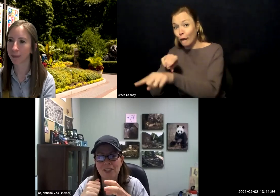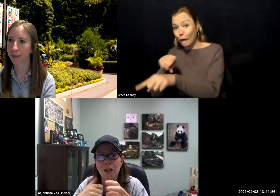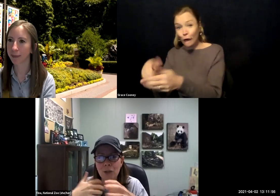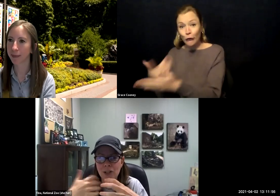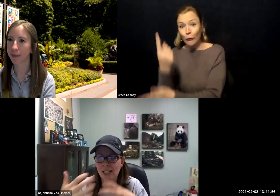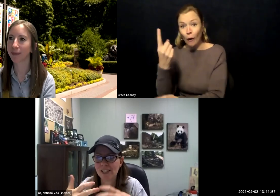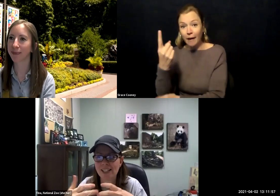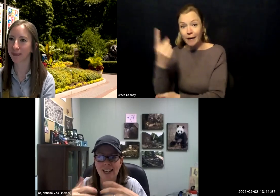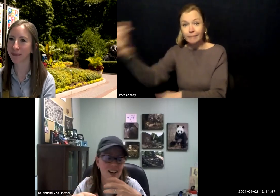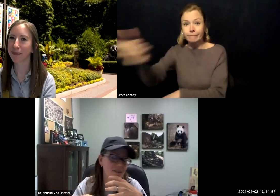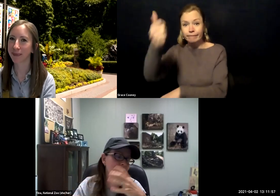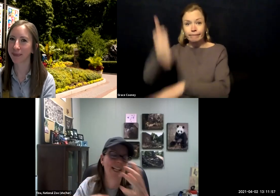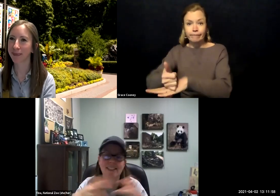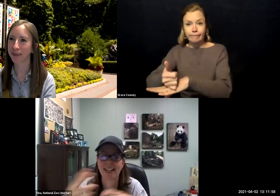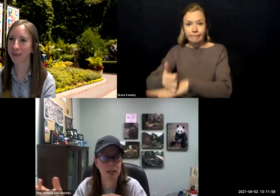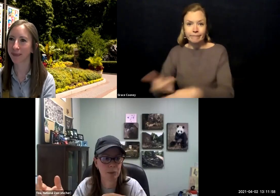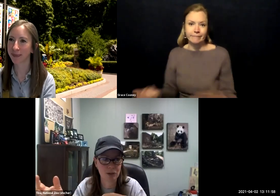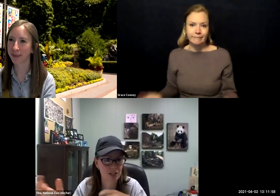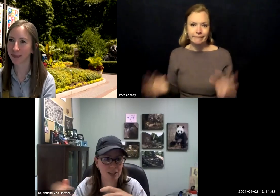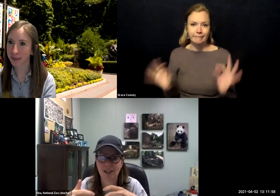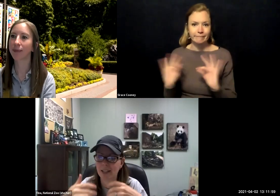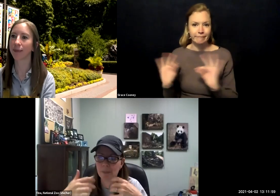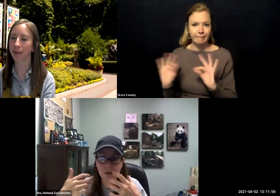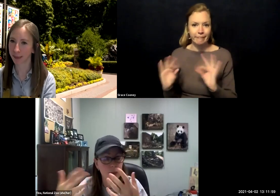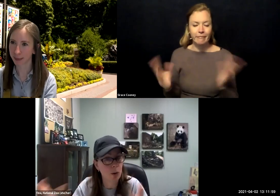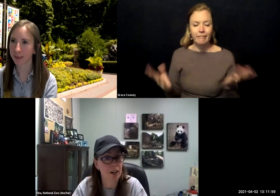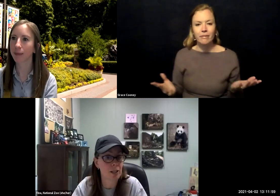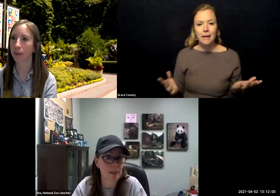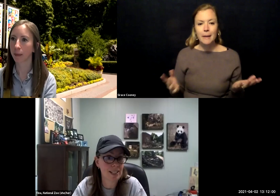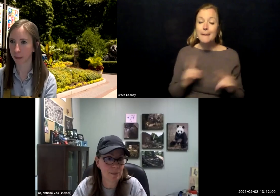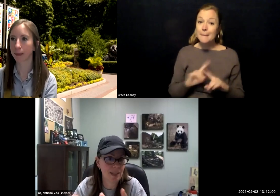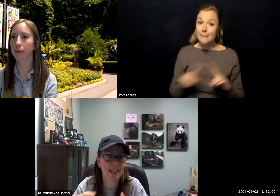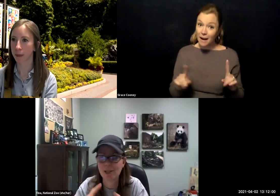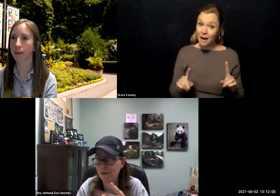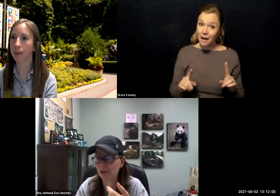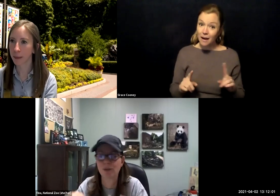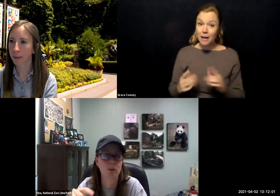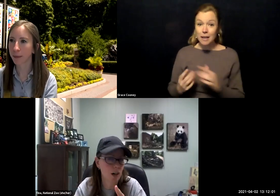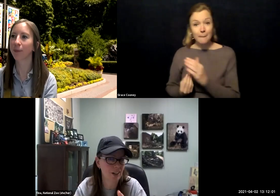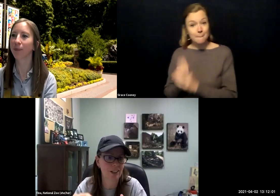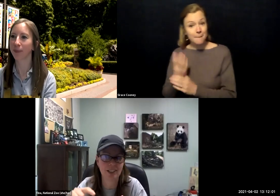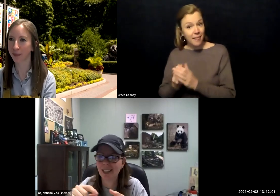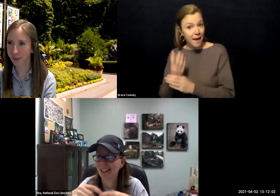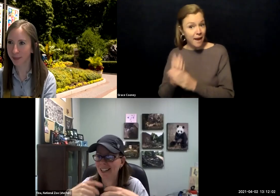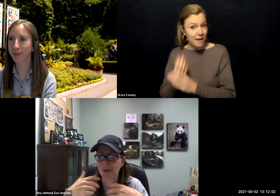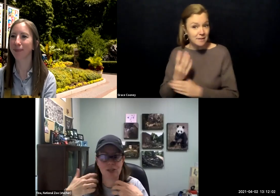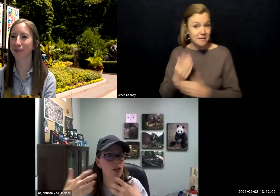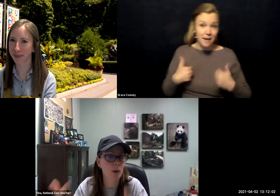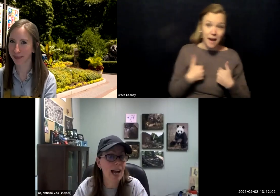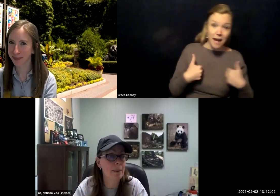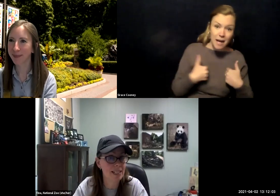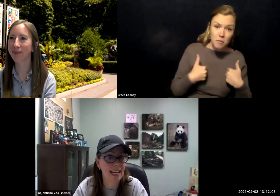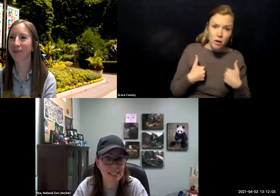know, of course obviously plants and animals: they both require some of the same things. Food,